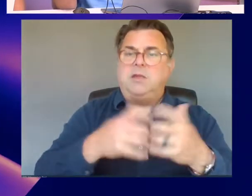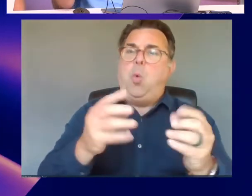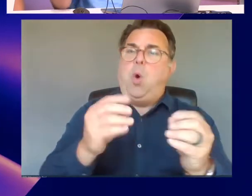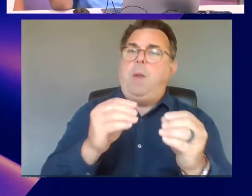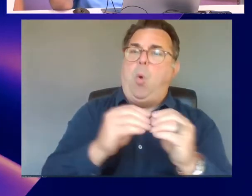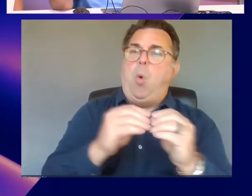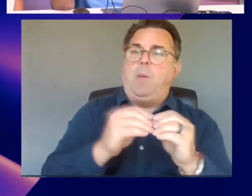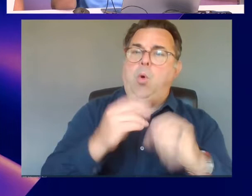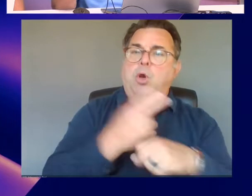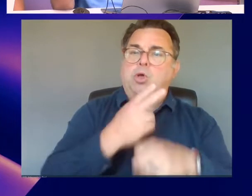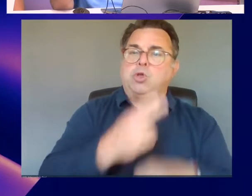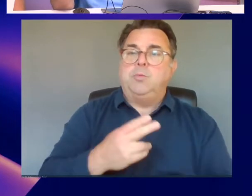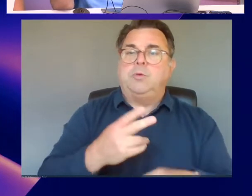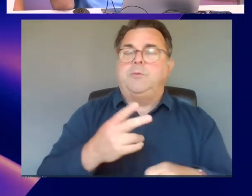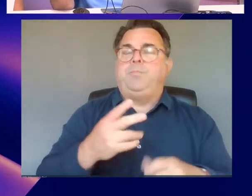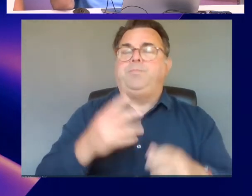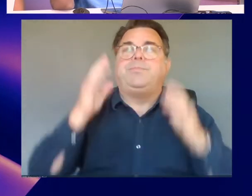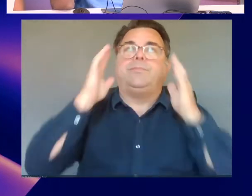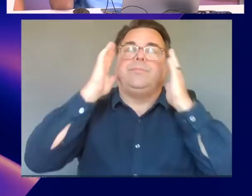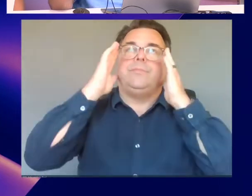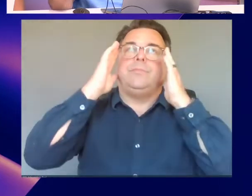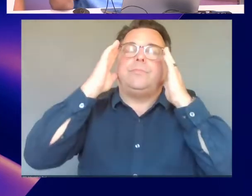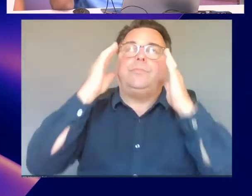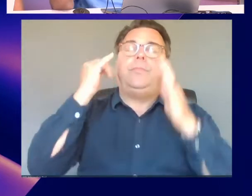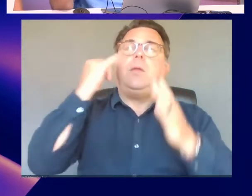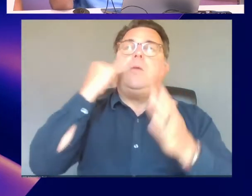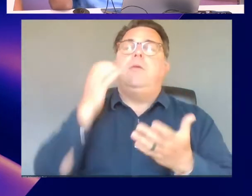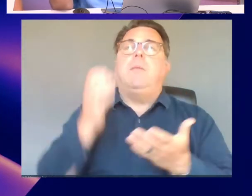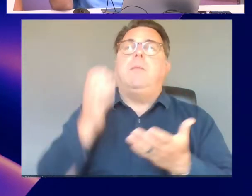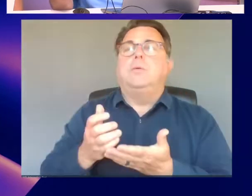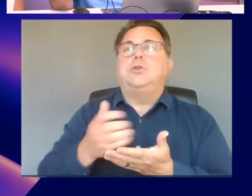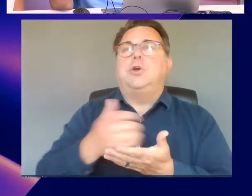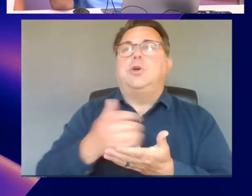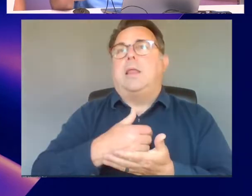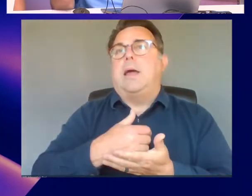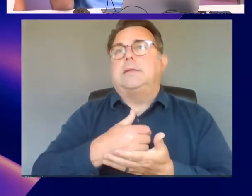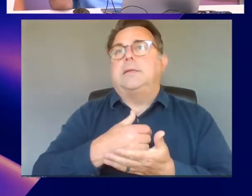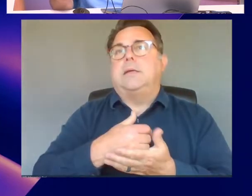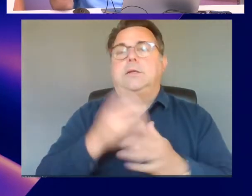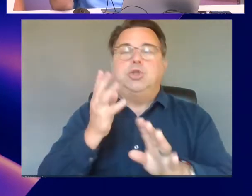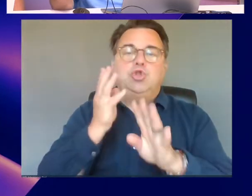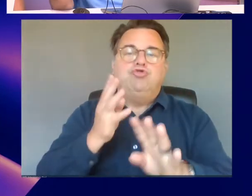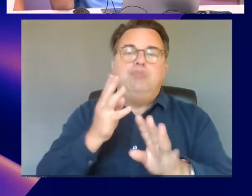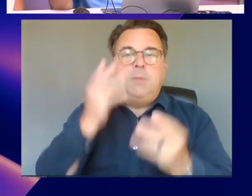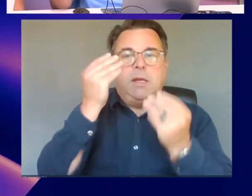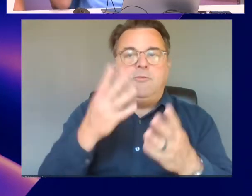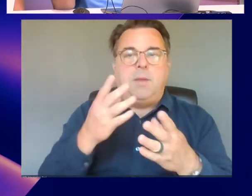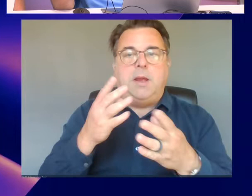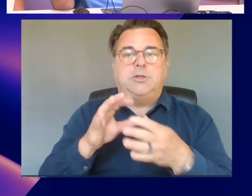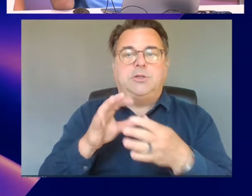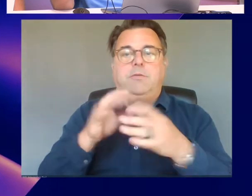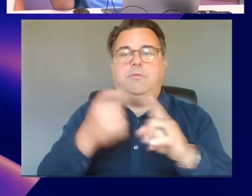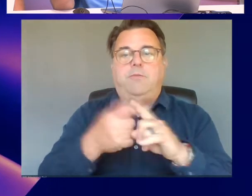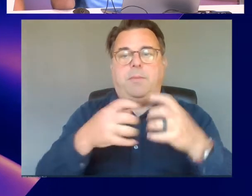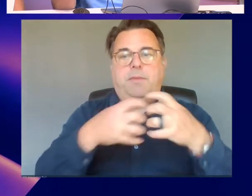What it mean? Let's say you are collecting some streaming data related to device, one you want to monitor, right?